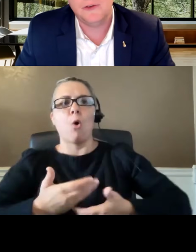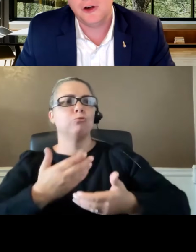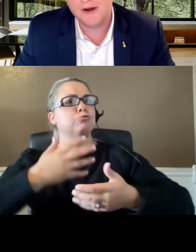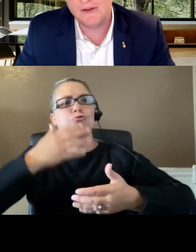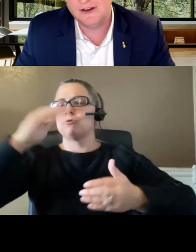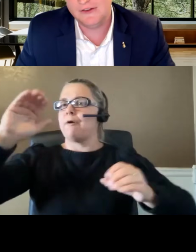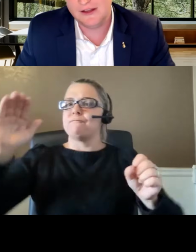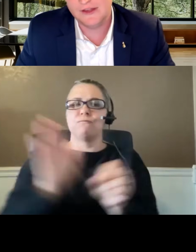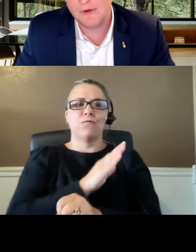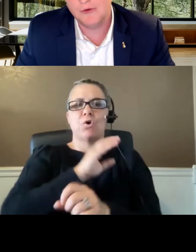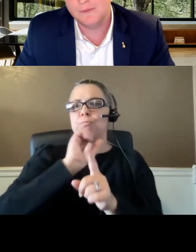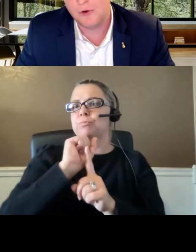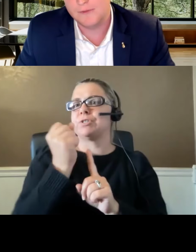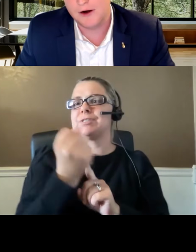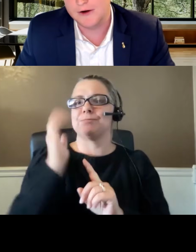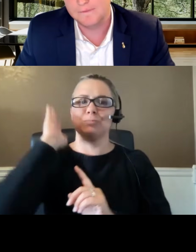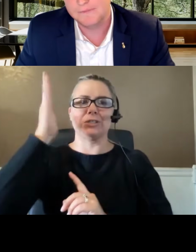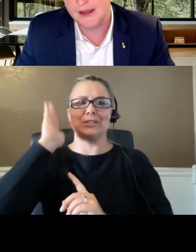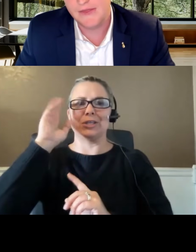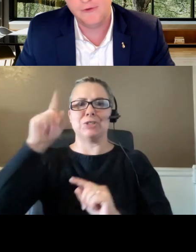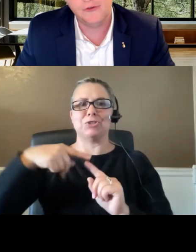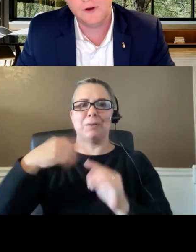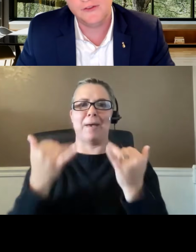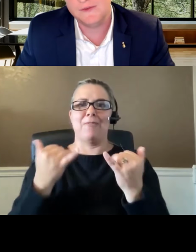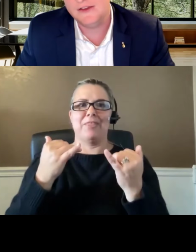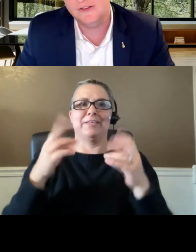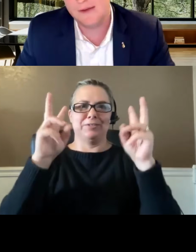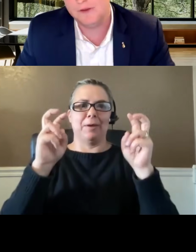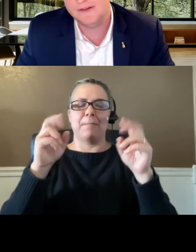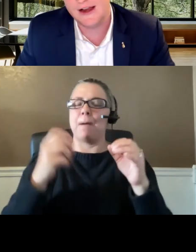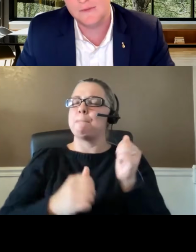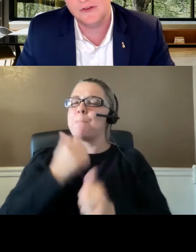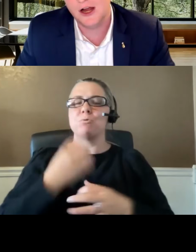The terminology is the most important part. And the first one is that these template documents